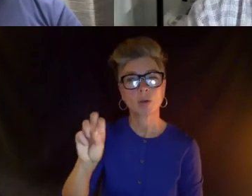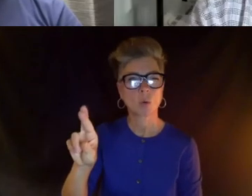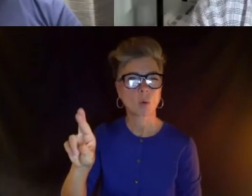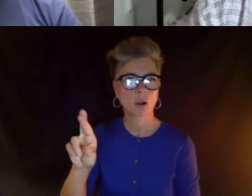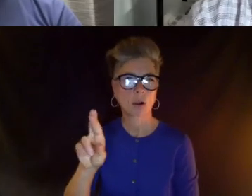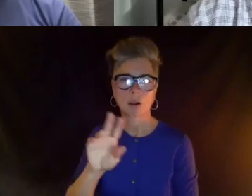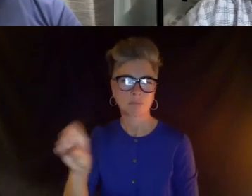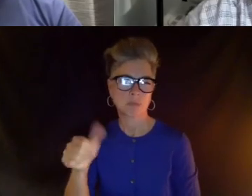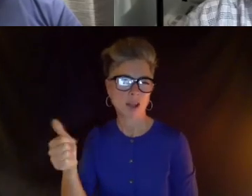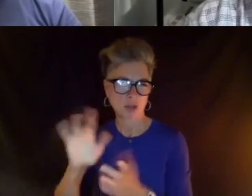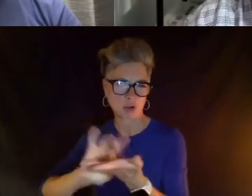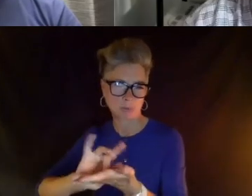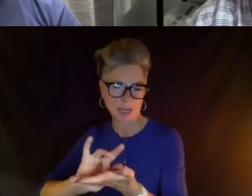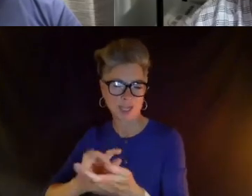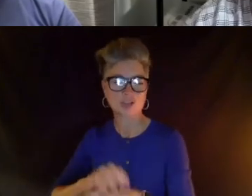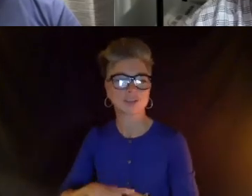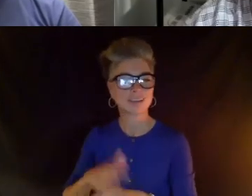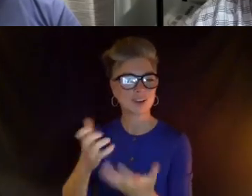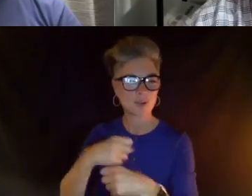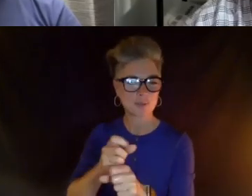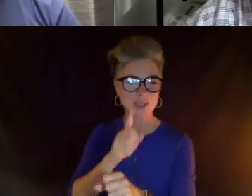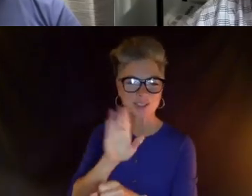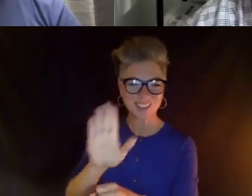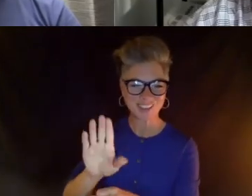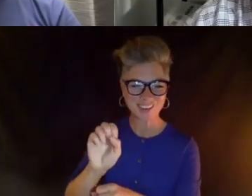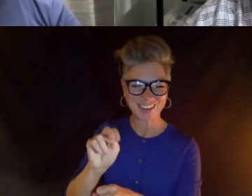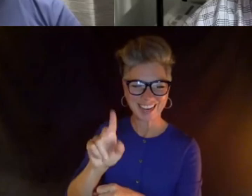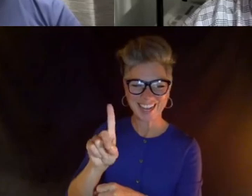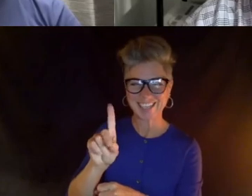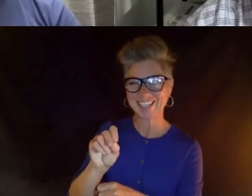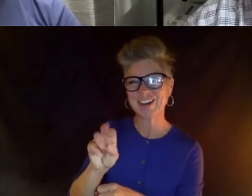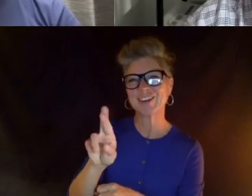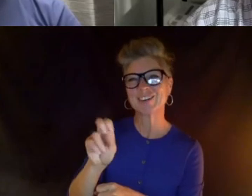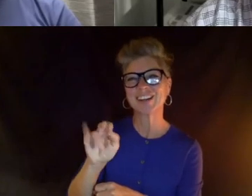you want to make sure that your endocrinologist is aware of that, or if it's the same person that's managing both things,